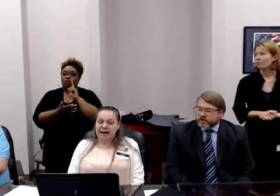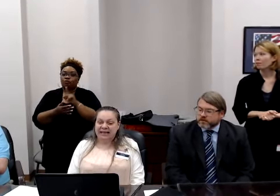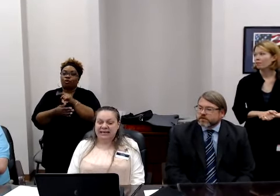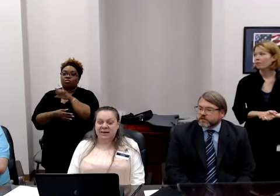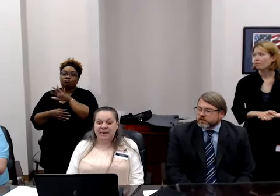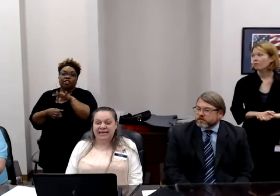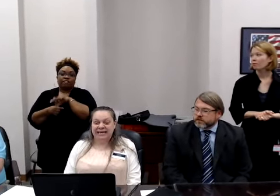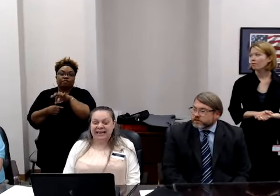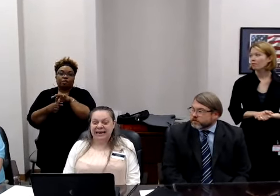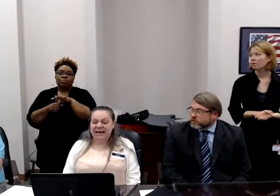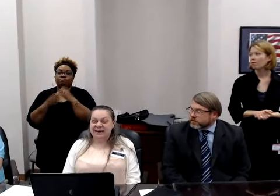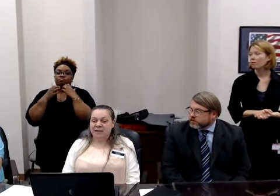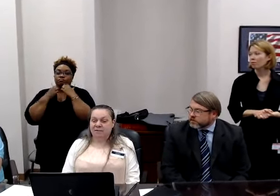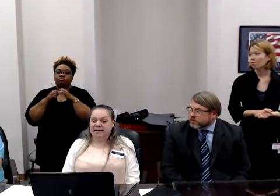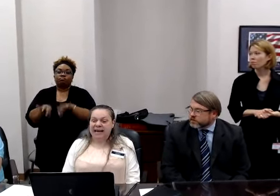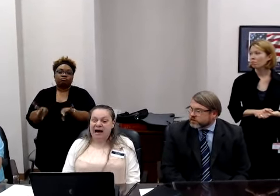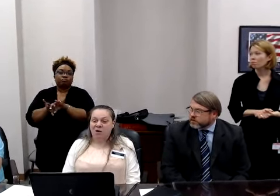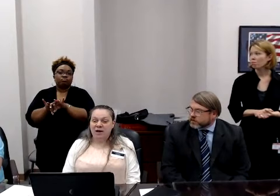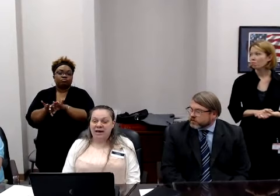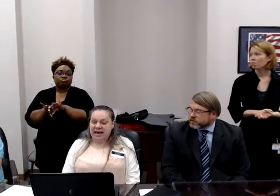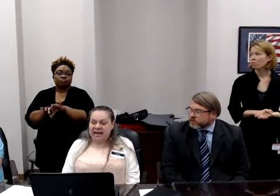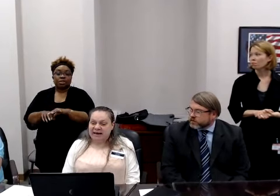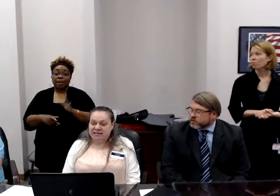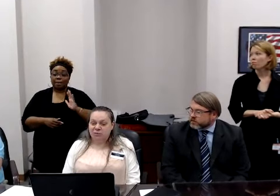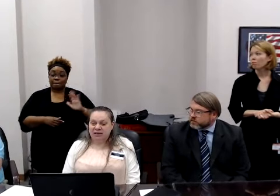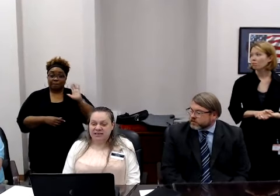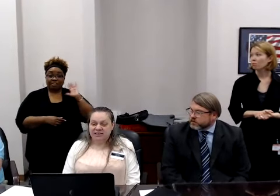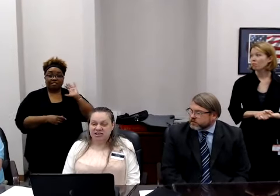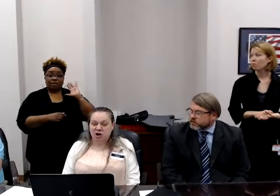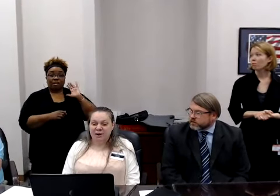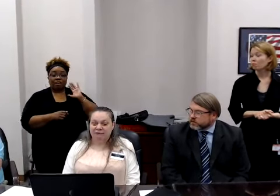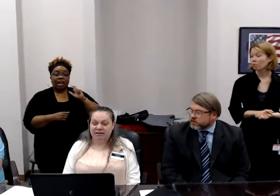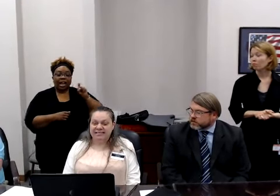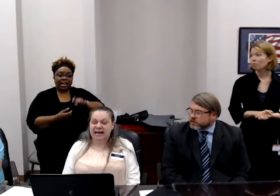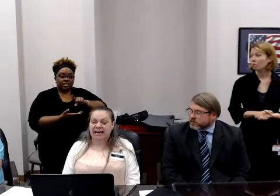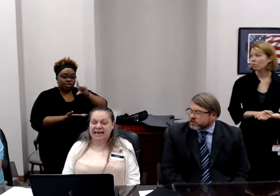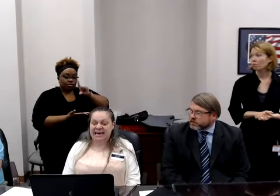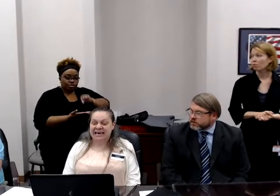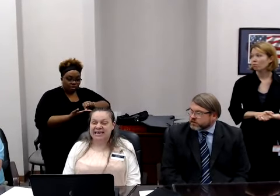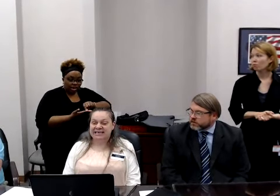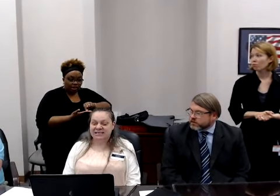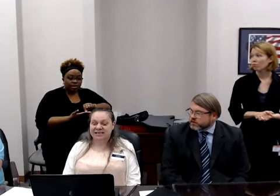ballot independently, print it out, and have someone show me where to sign it so